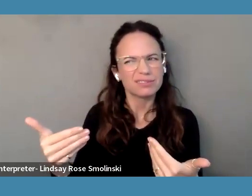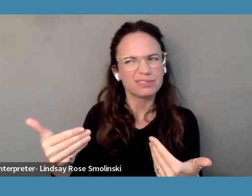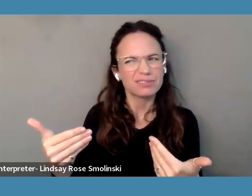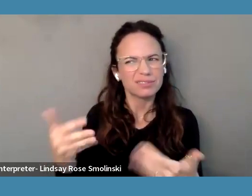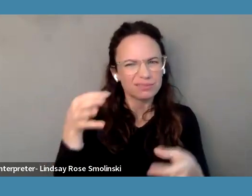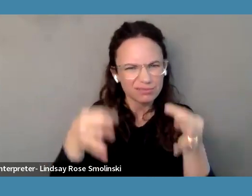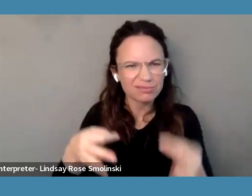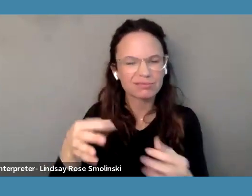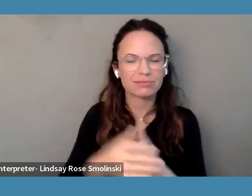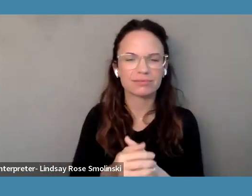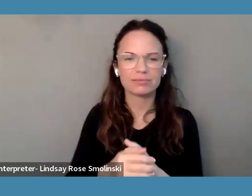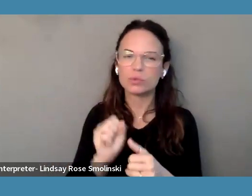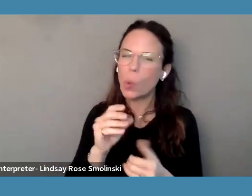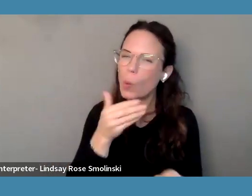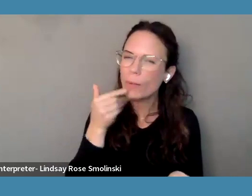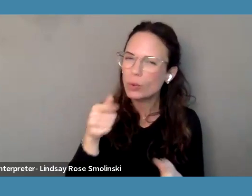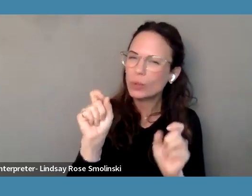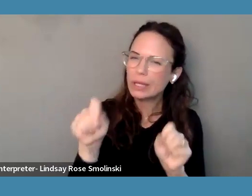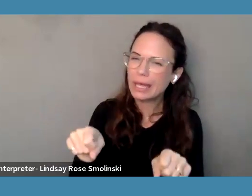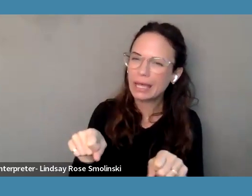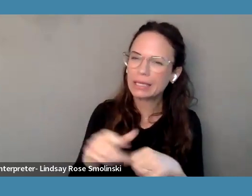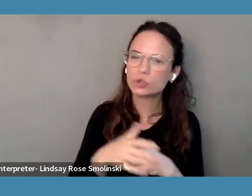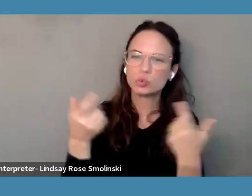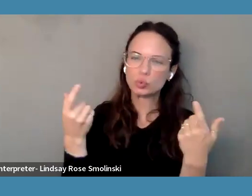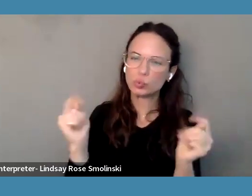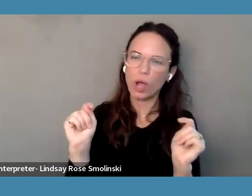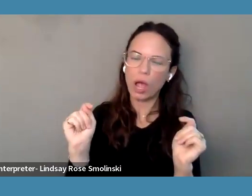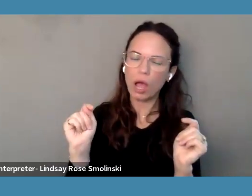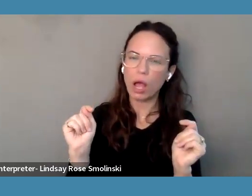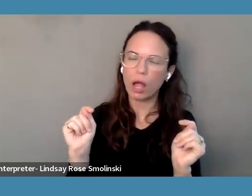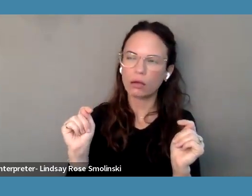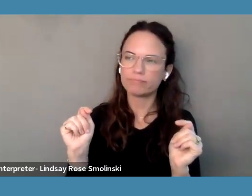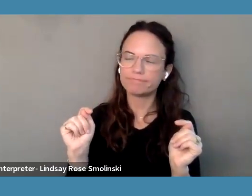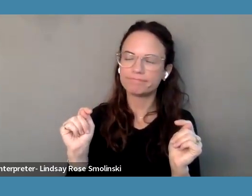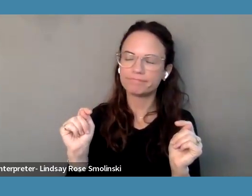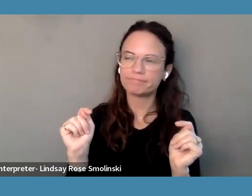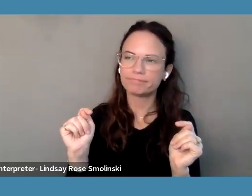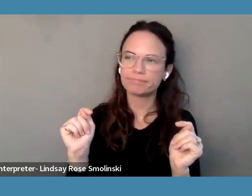So as best as you can, trying to determine early on